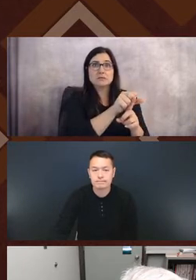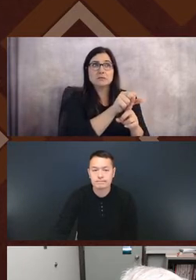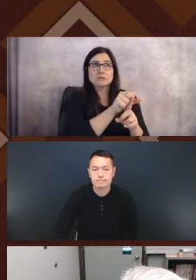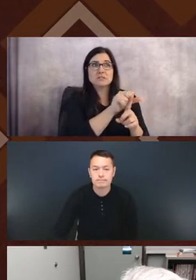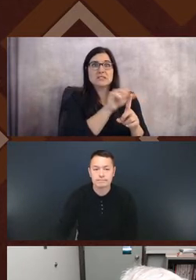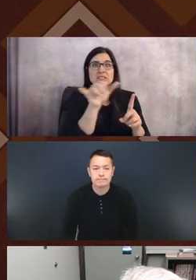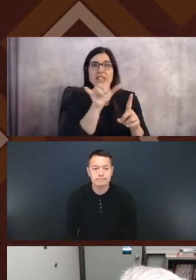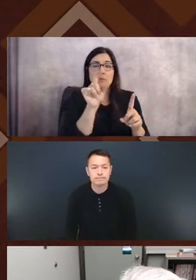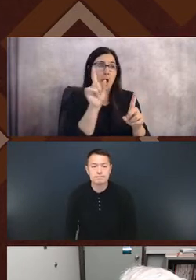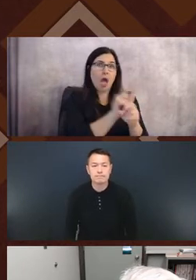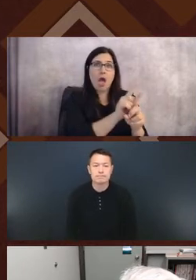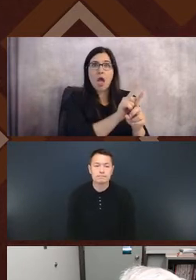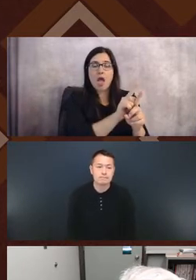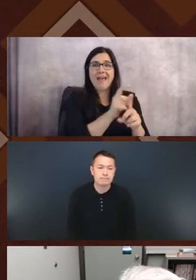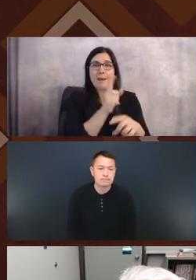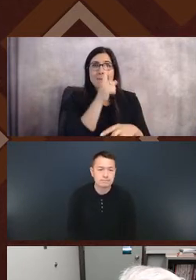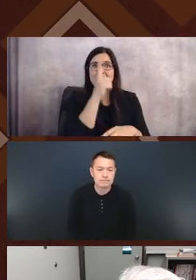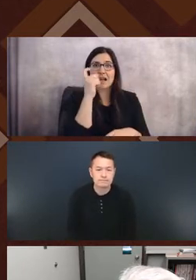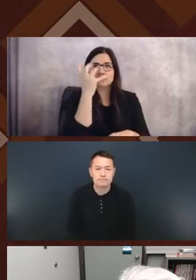just because they were Asian.